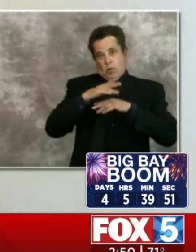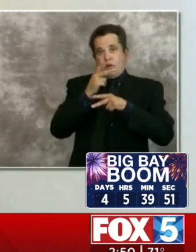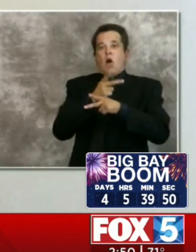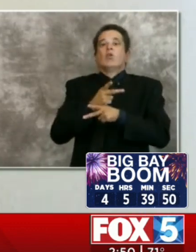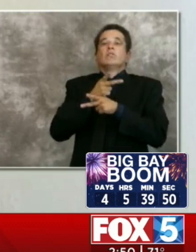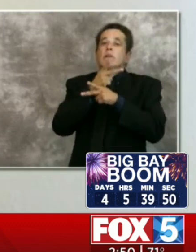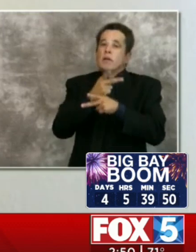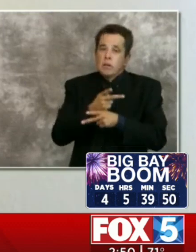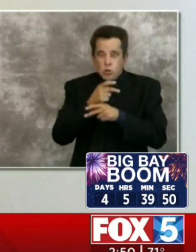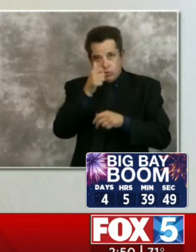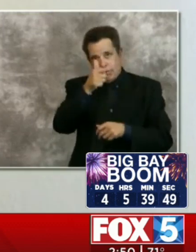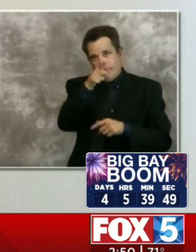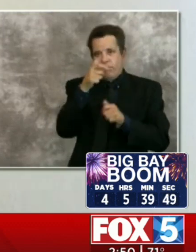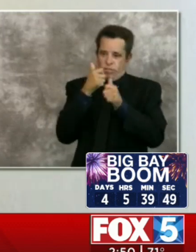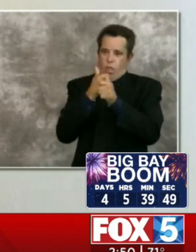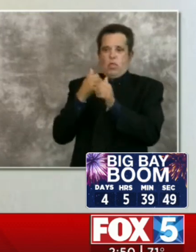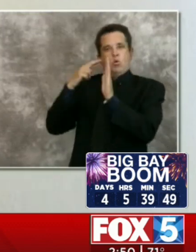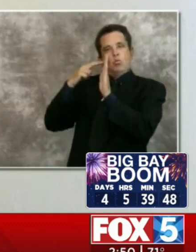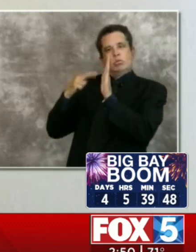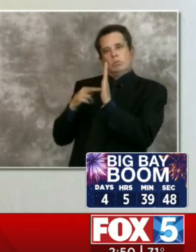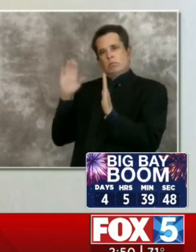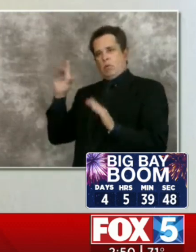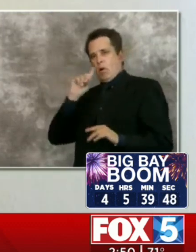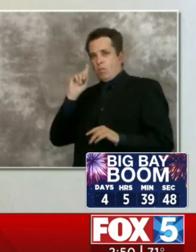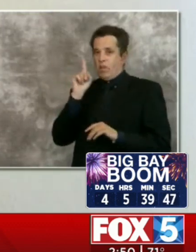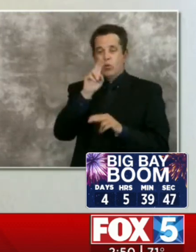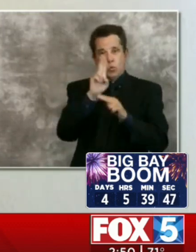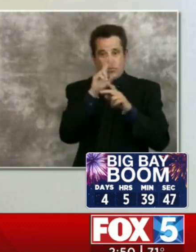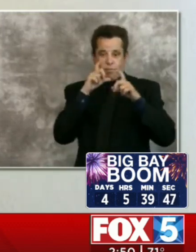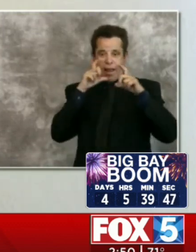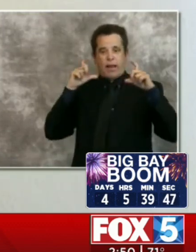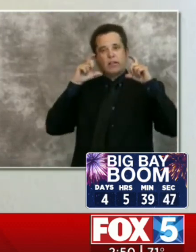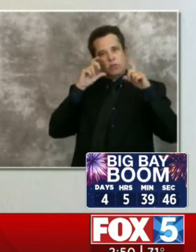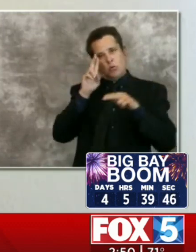AND THAT IS WHY WE CONTINUE TO CALL ON THE PUBLIC TO PLEASE